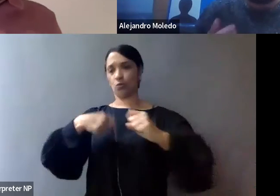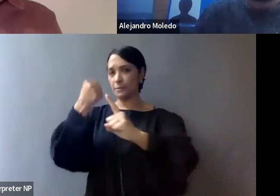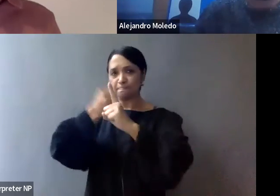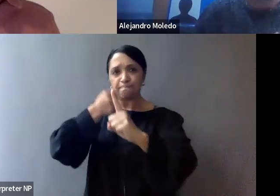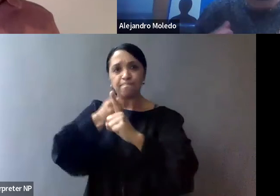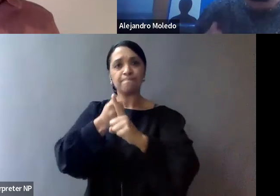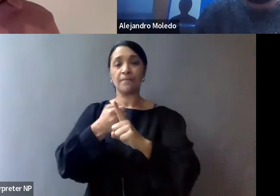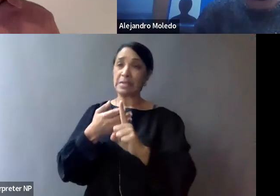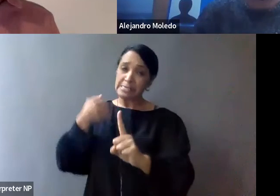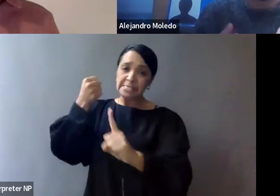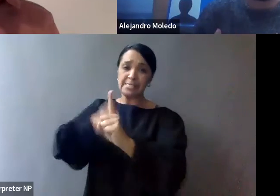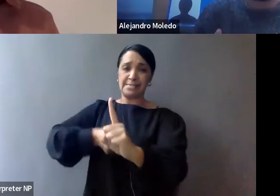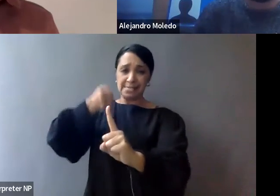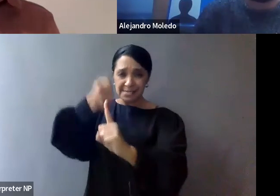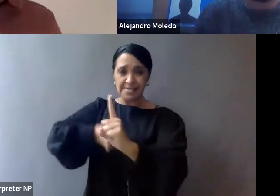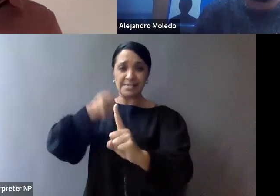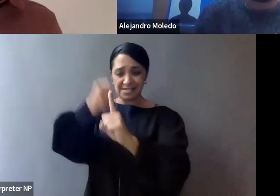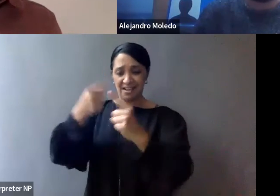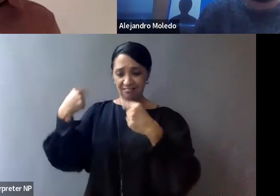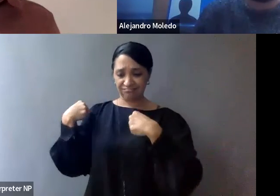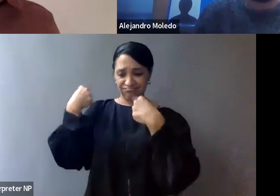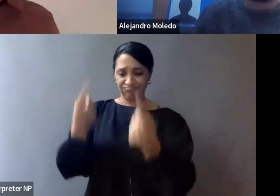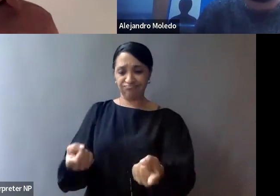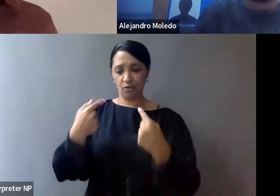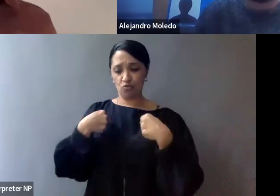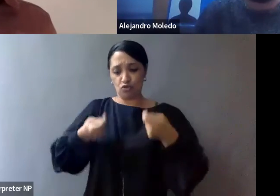and so tirelessly trying to get this in a piece of legislation